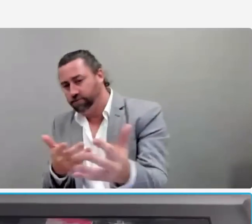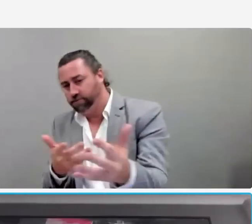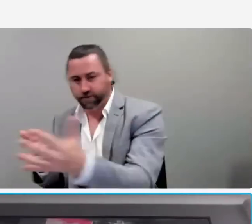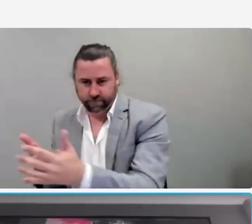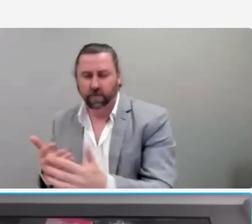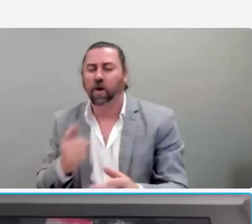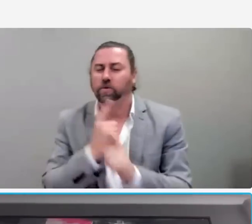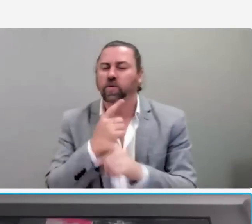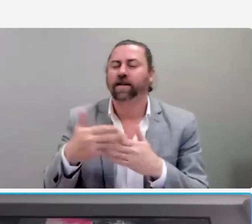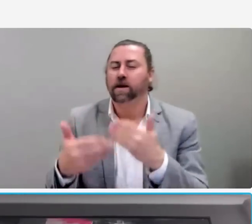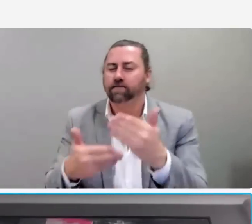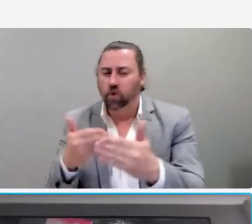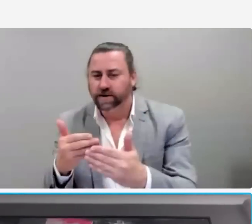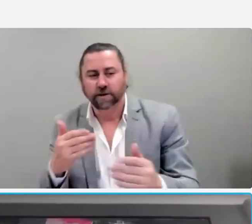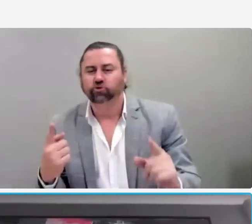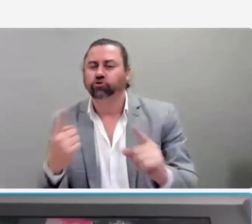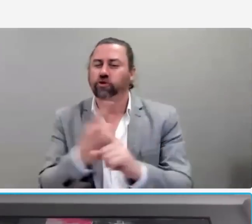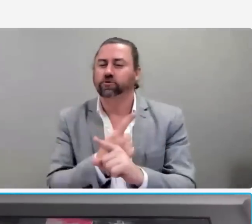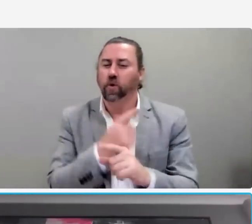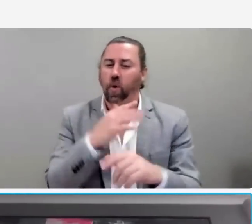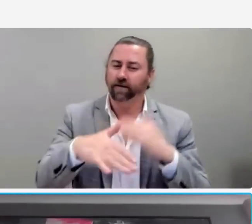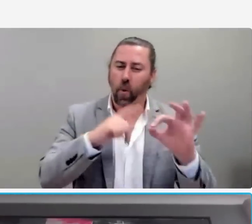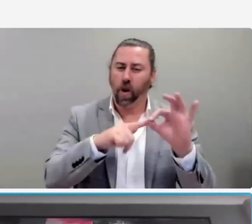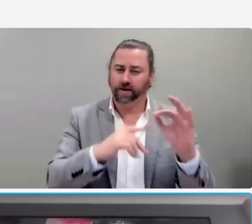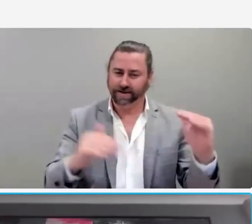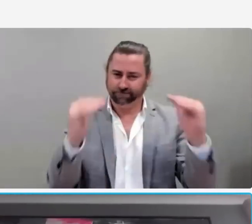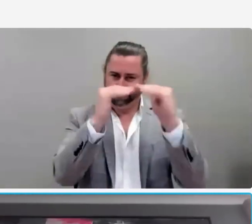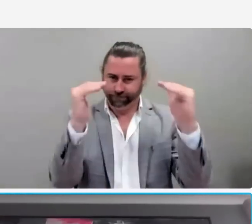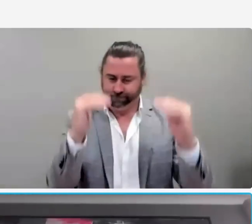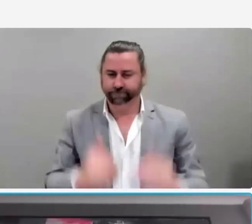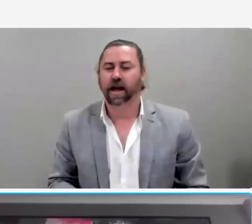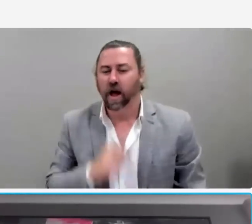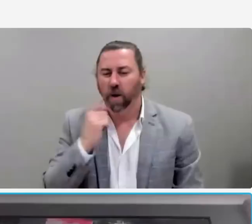drivers for the change. One consultation paper will be an easier, shorter,